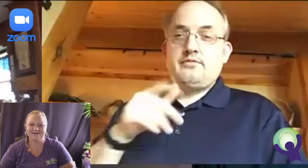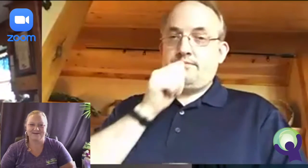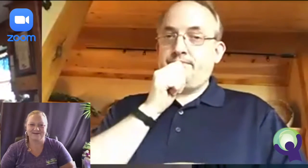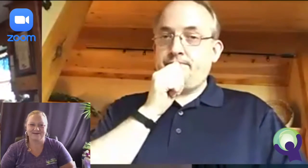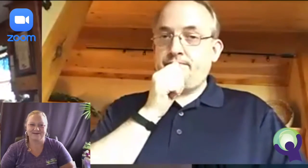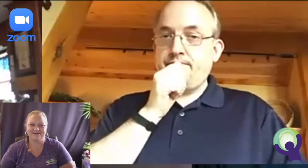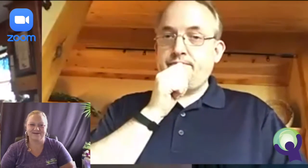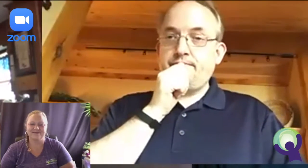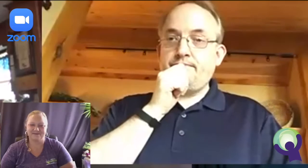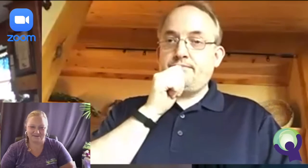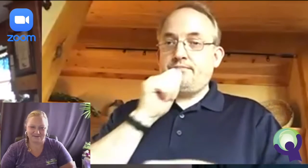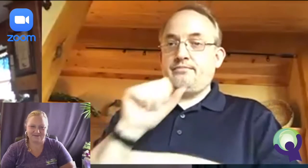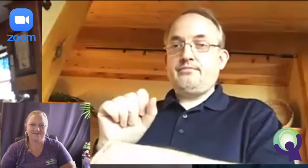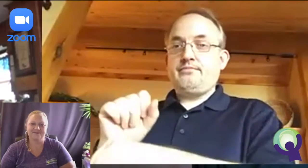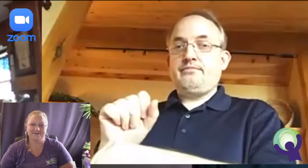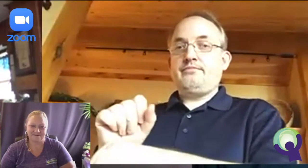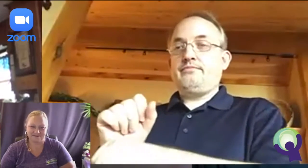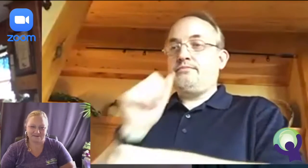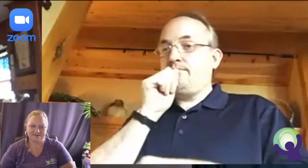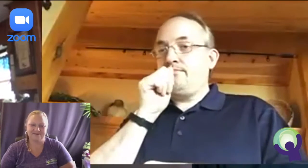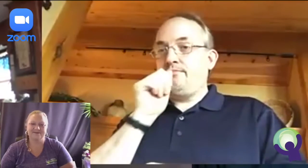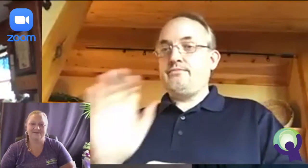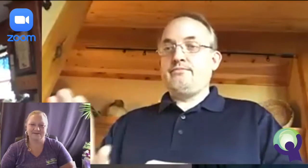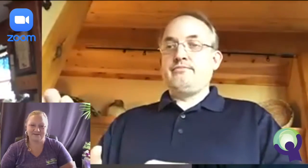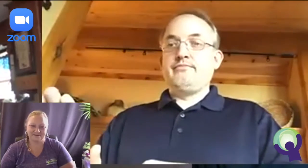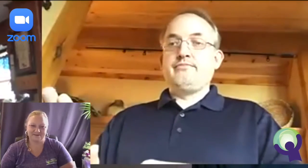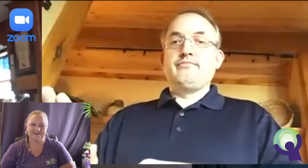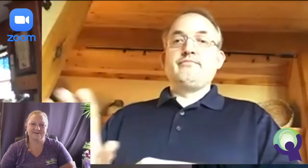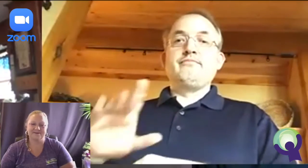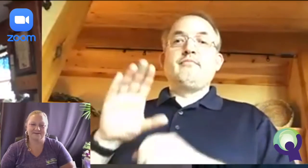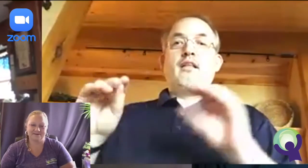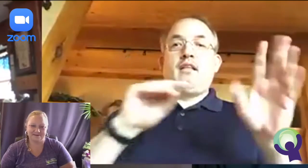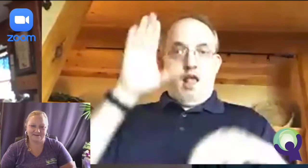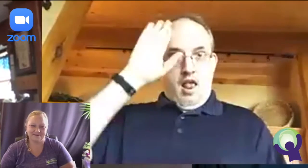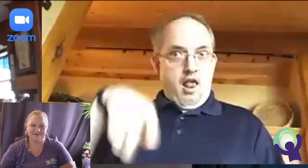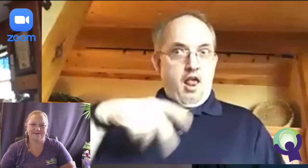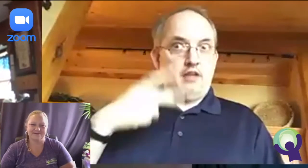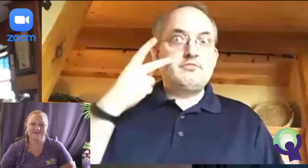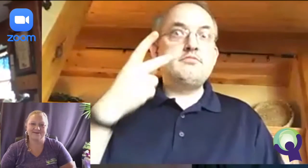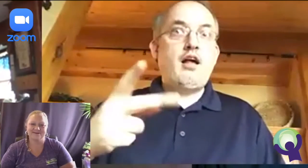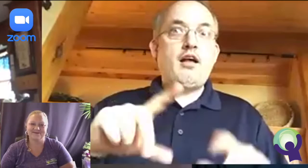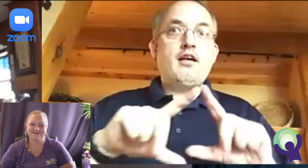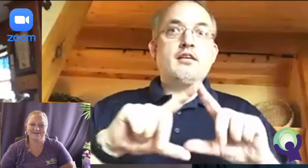sometimes you would see staff, there were checks what they spent their money on and so